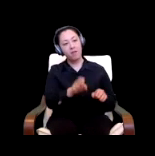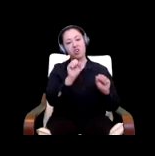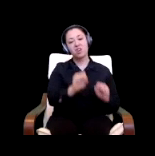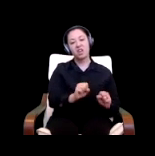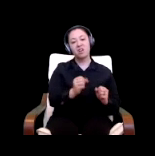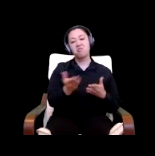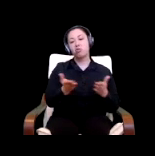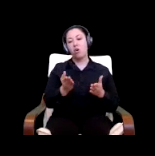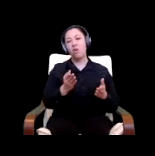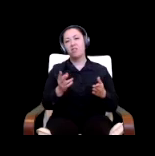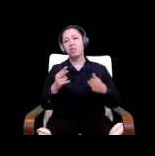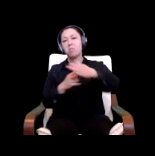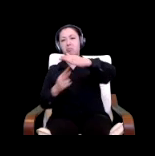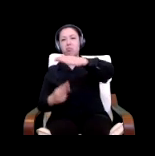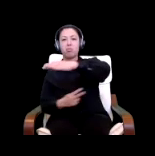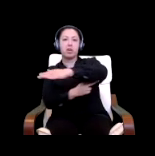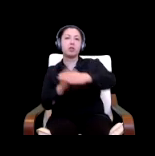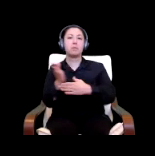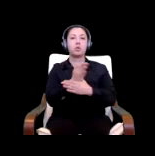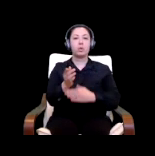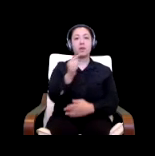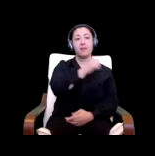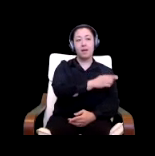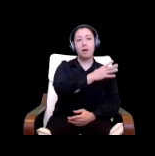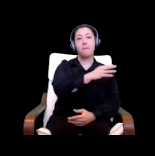them and the classroom throughout the day.